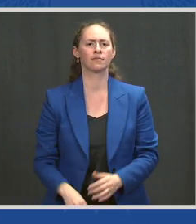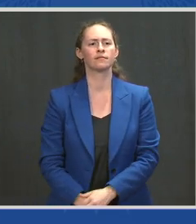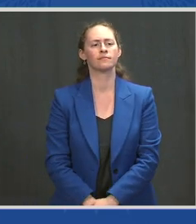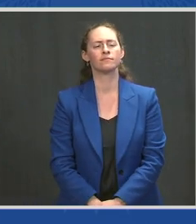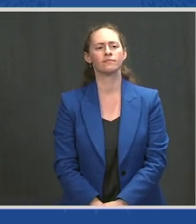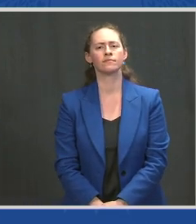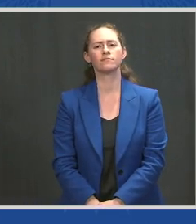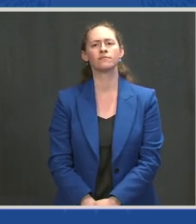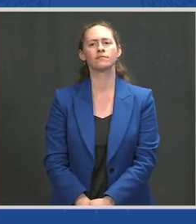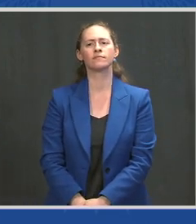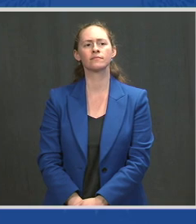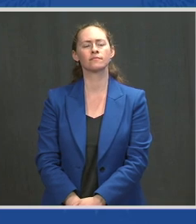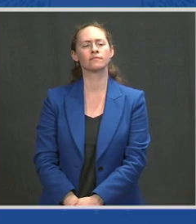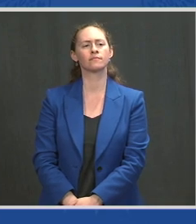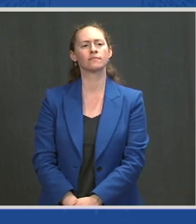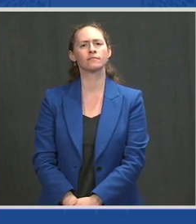and several other independent media.